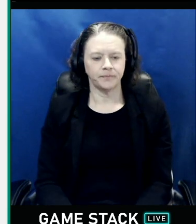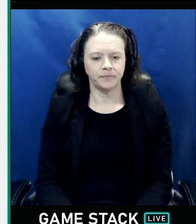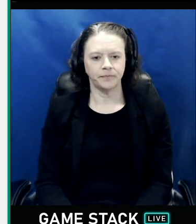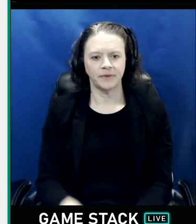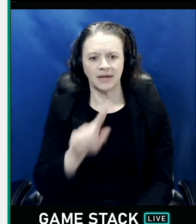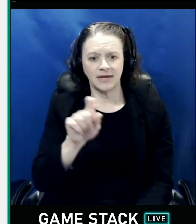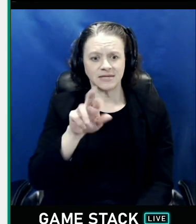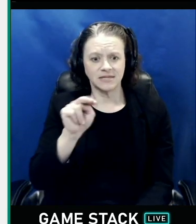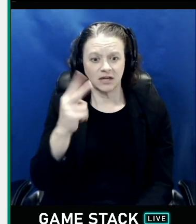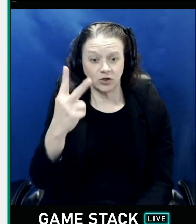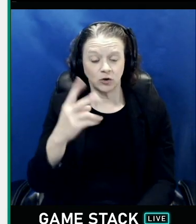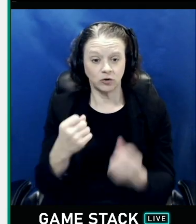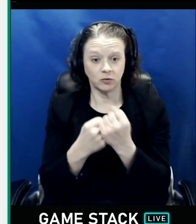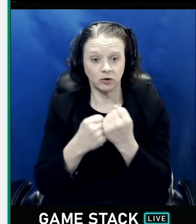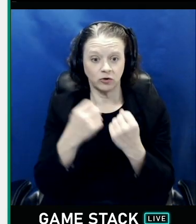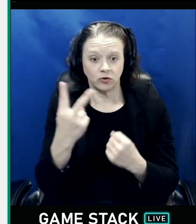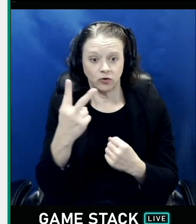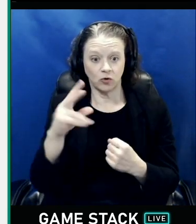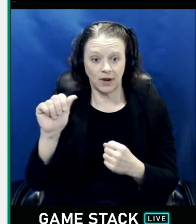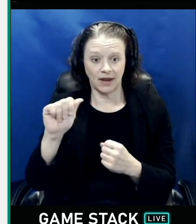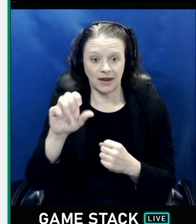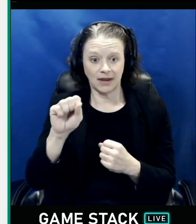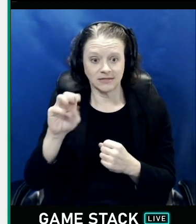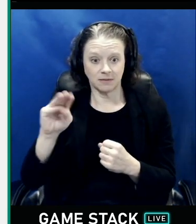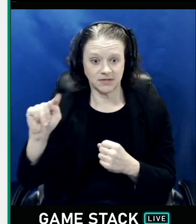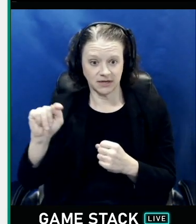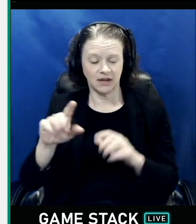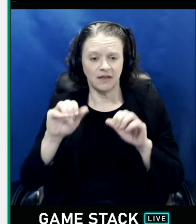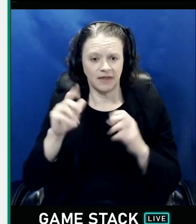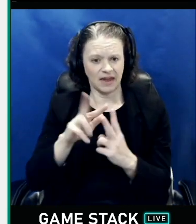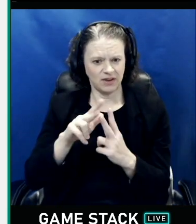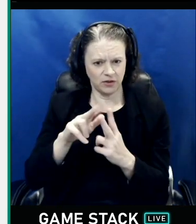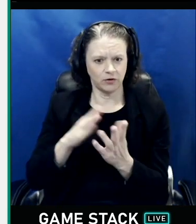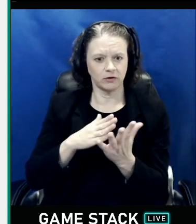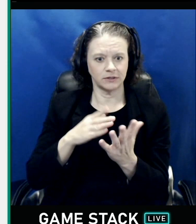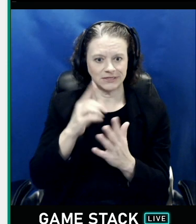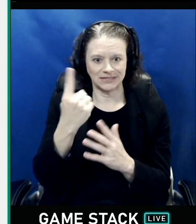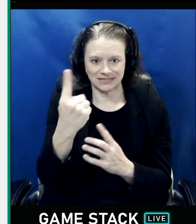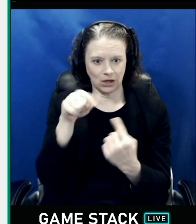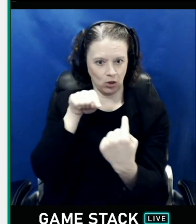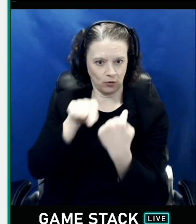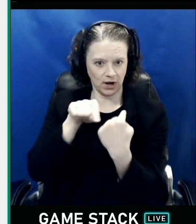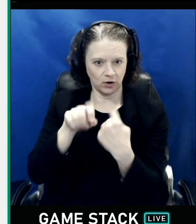Zen 2 supports 2-way SMT and may run in either single-thread or dual-thread mode. Program thread select